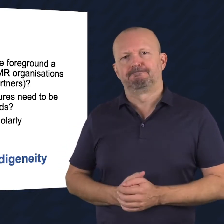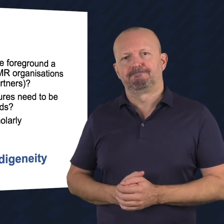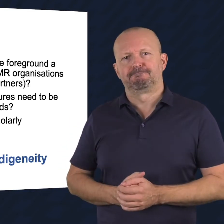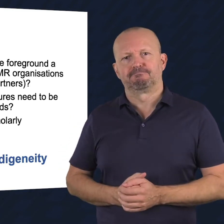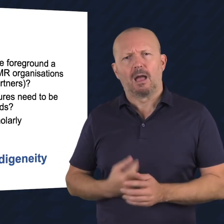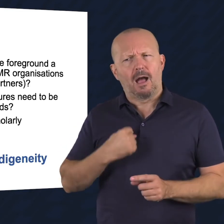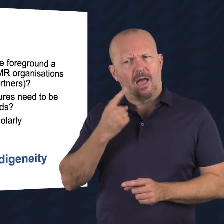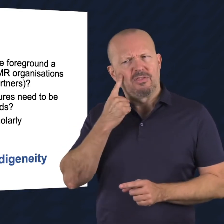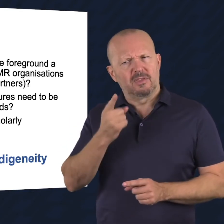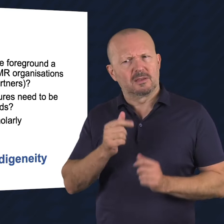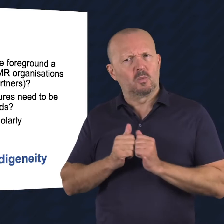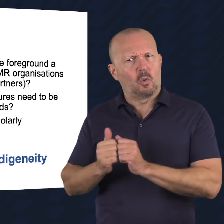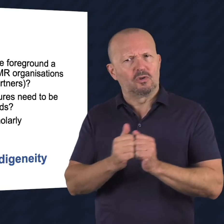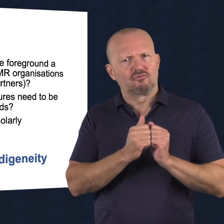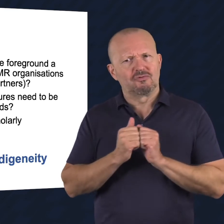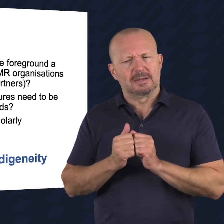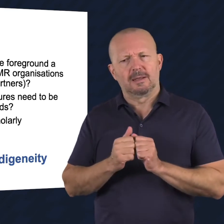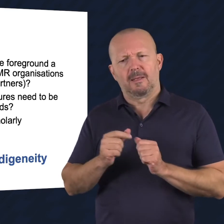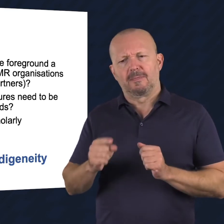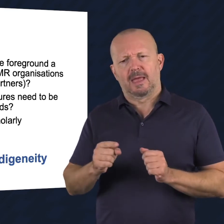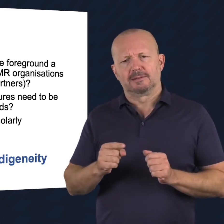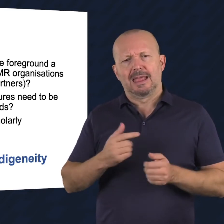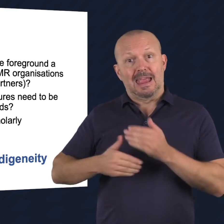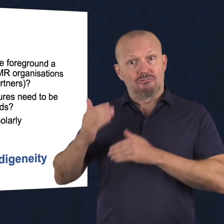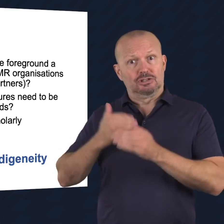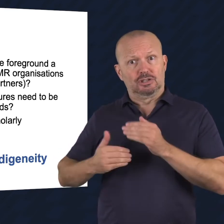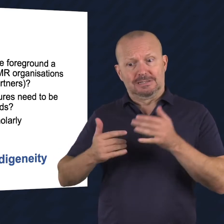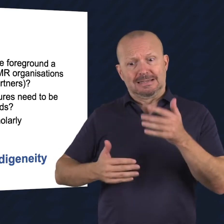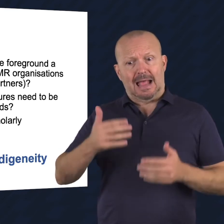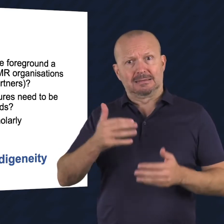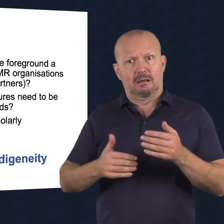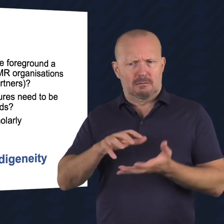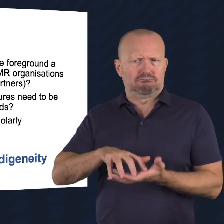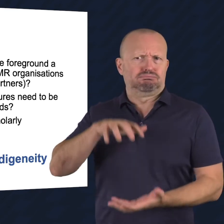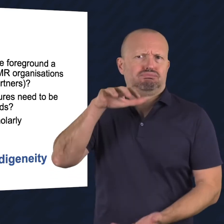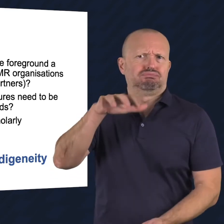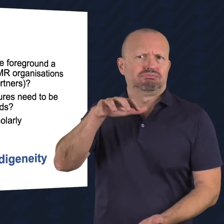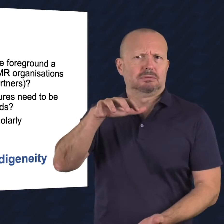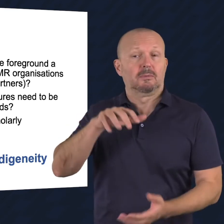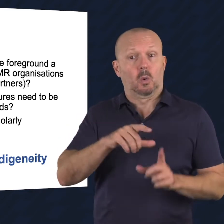Kia ora tatou. I think we'd all agree that the corpus of cultural heritage data is large,